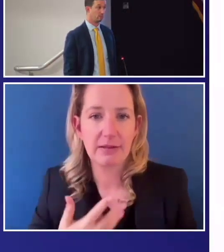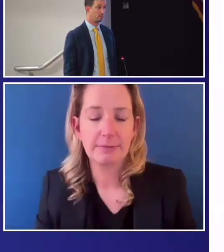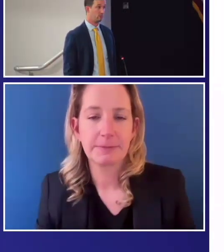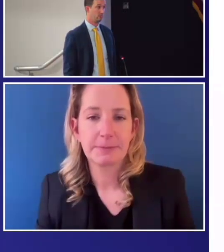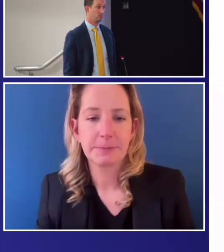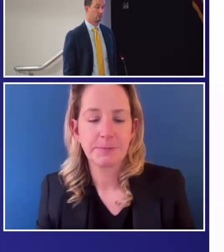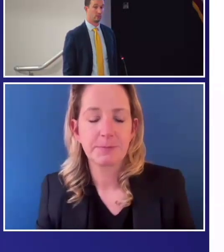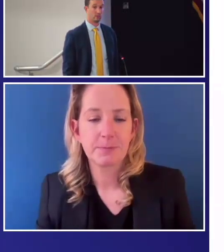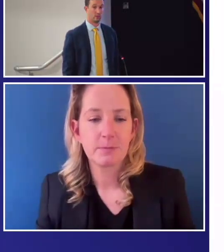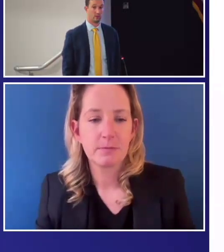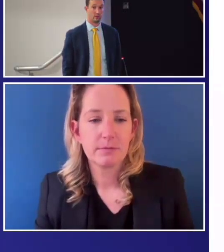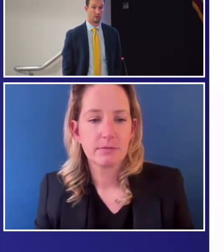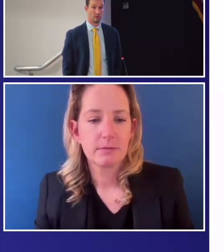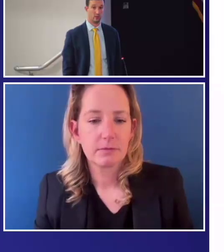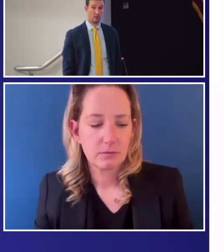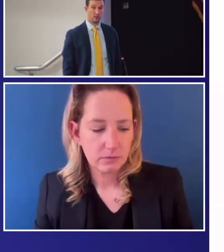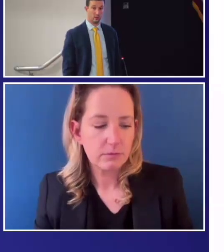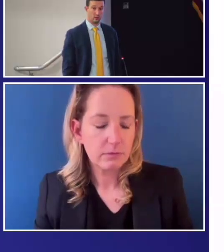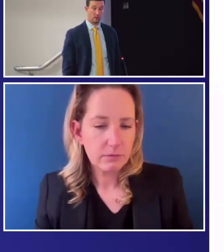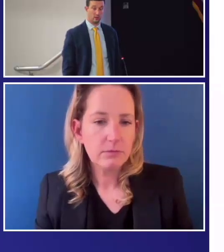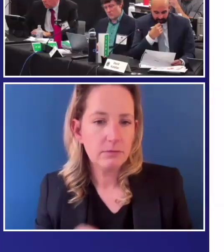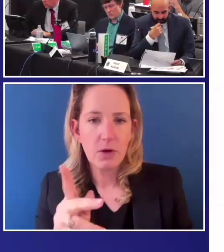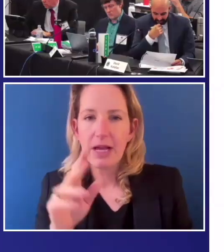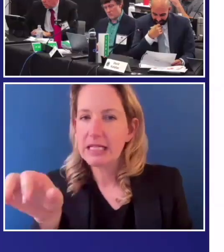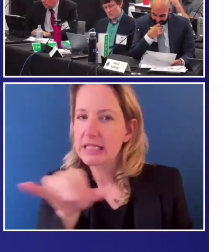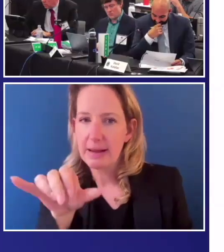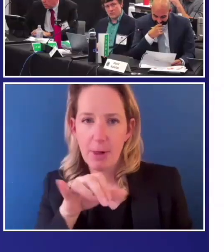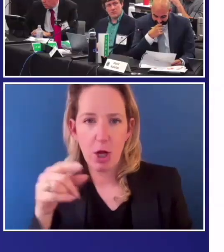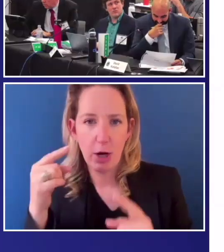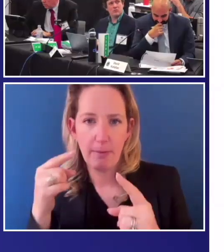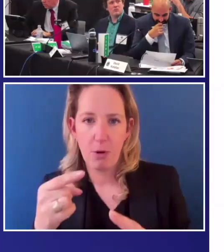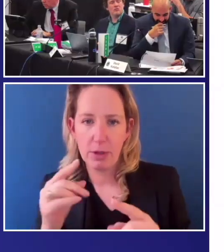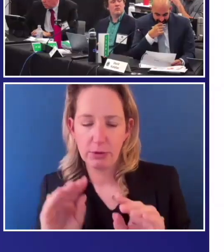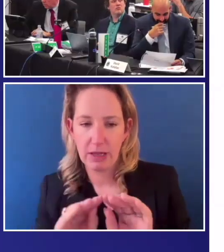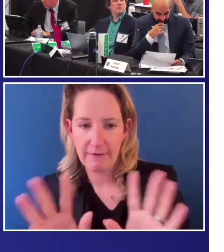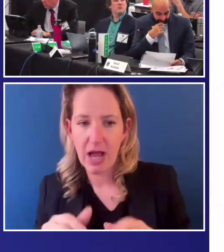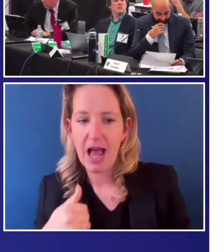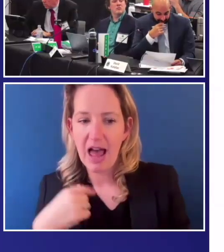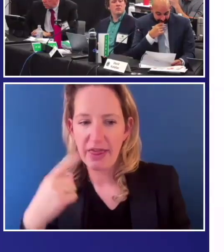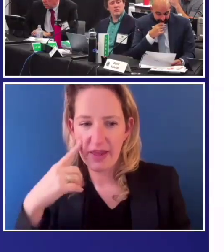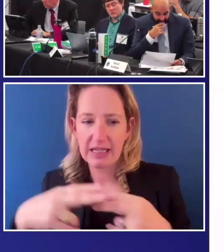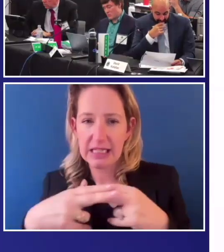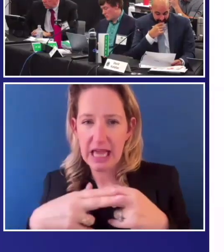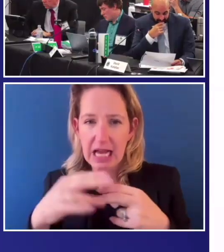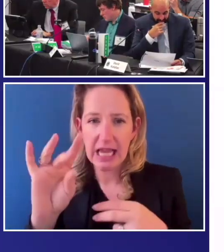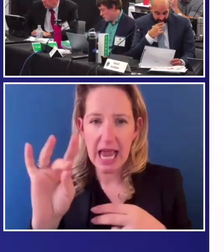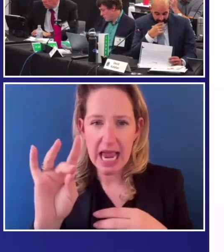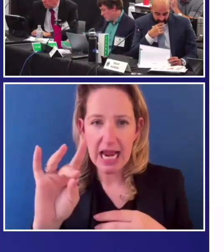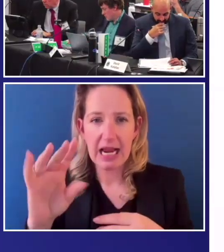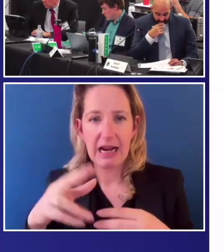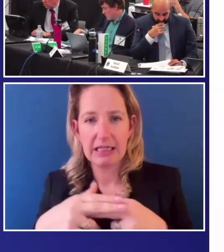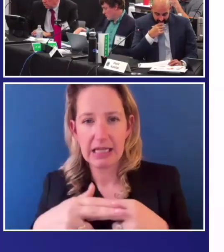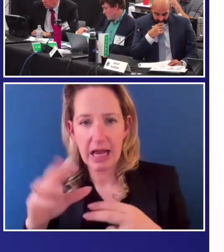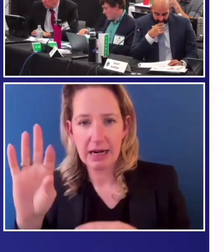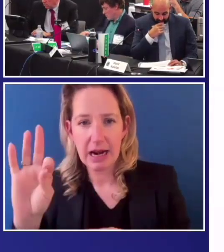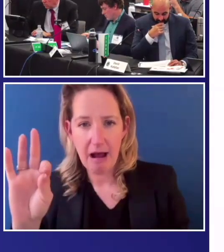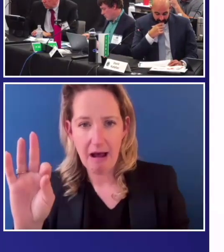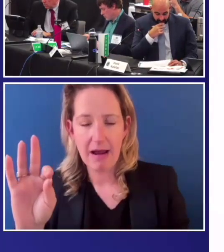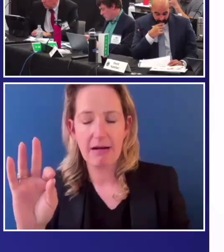Got it. And then I guess a similar point of clarification, I think slides eight and nine are telling us that definitions two